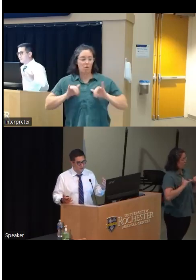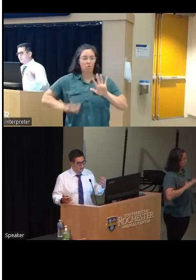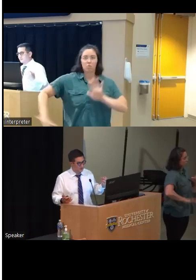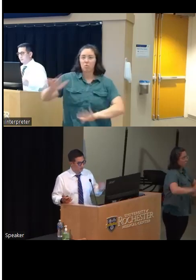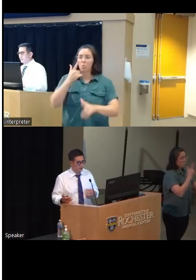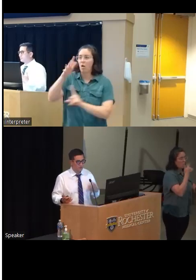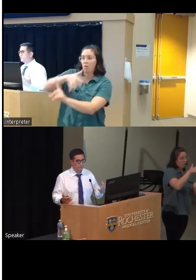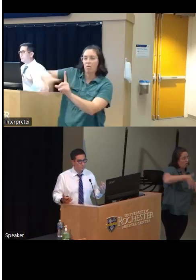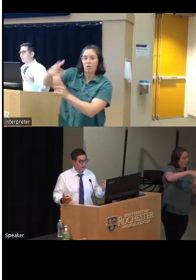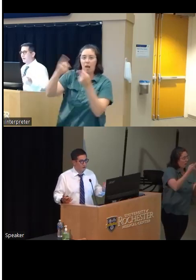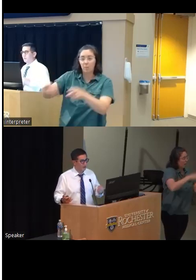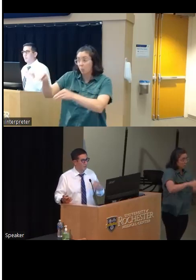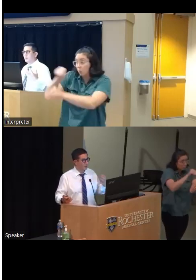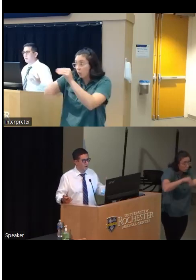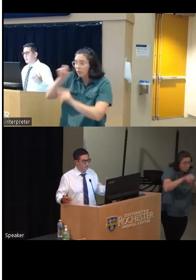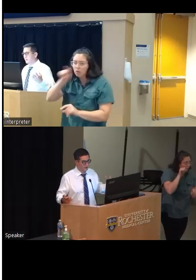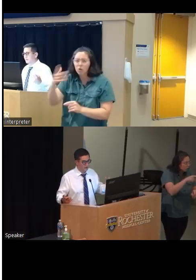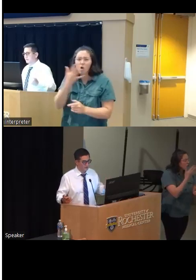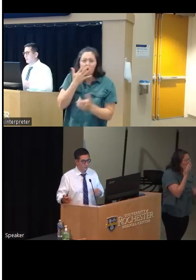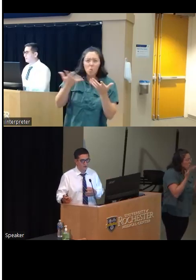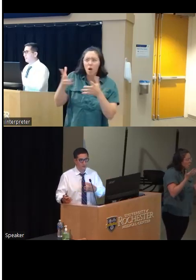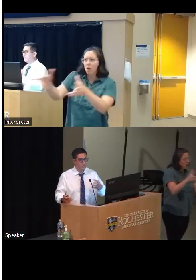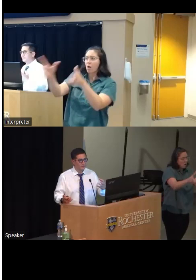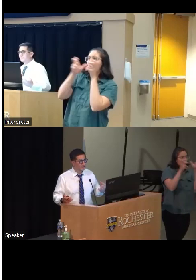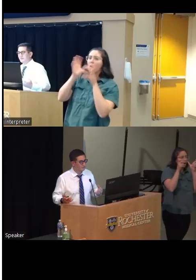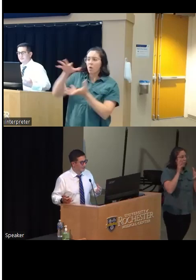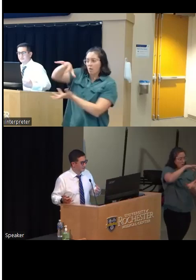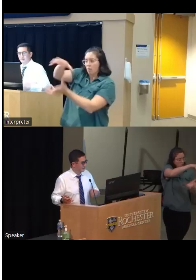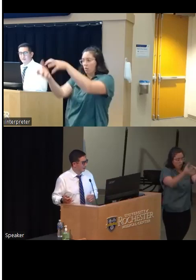object is or whether it's moving or not or what color it is or where it's oriented in space and